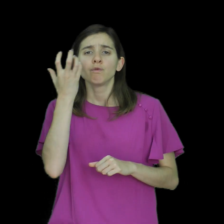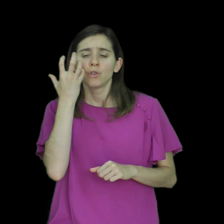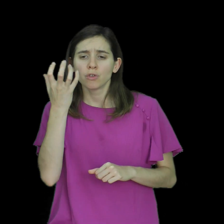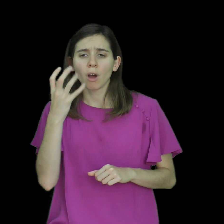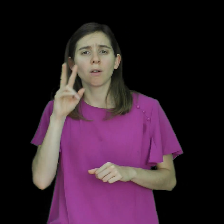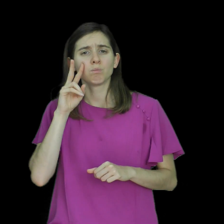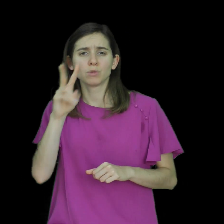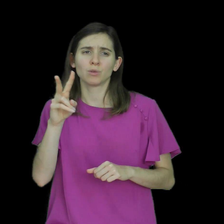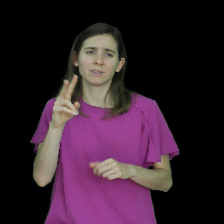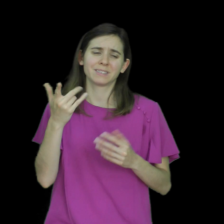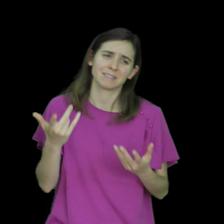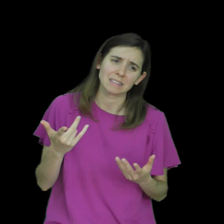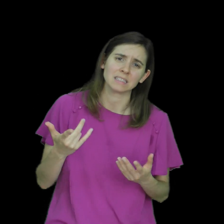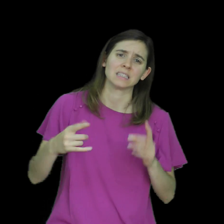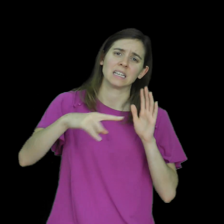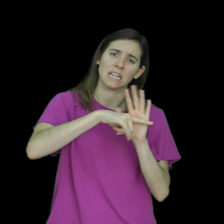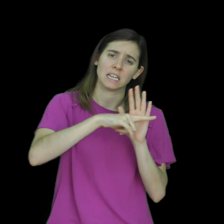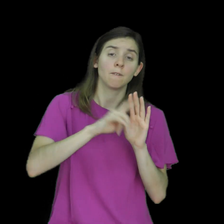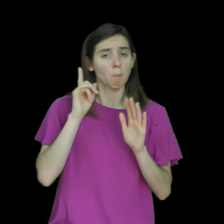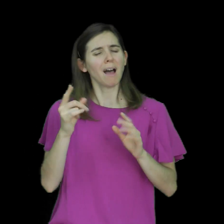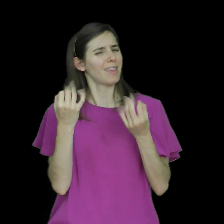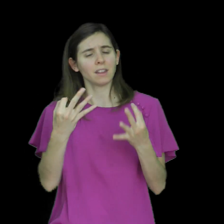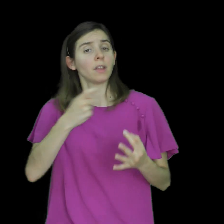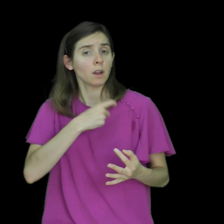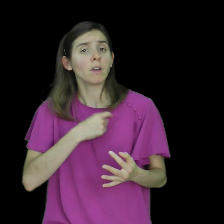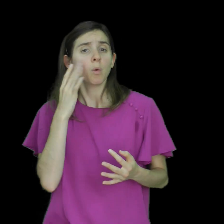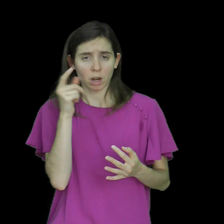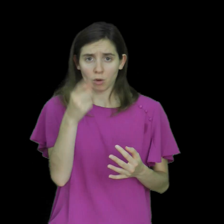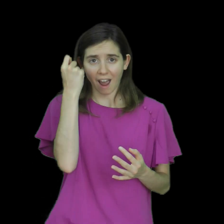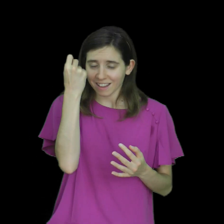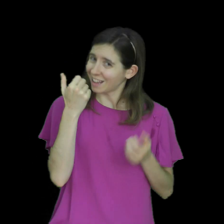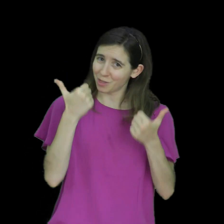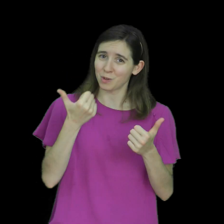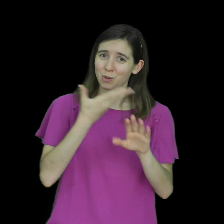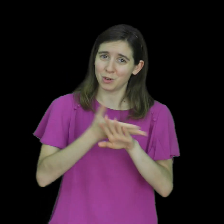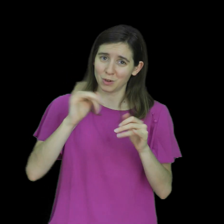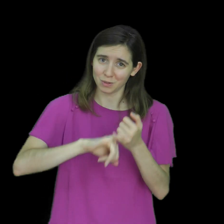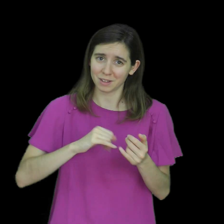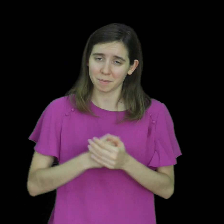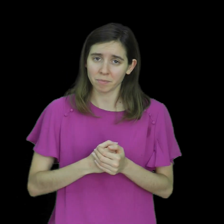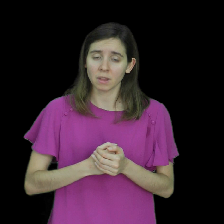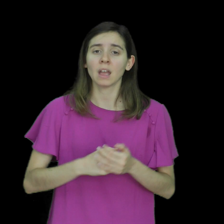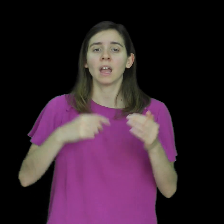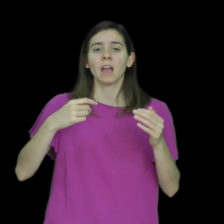grim, but there's nothing to fear when you understand the good news: type 2